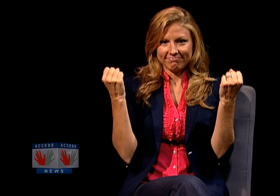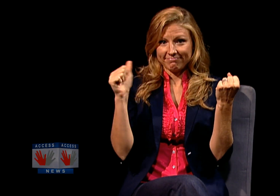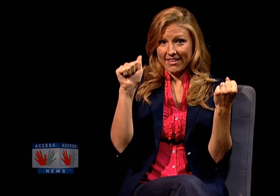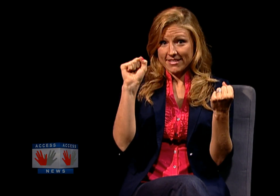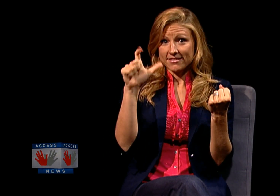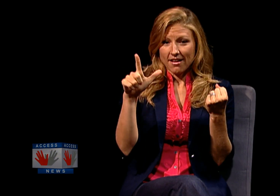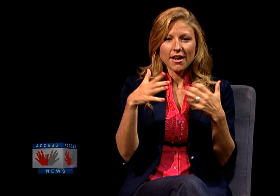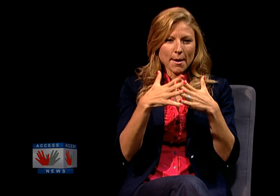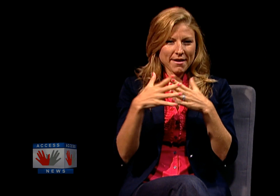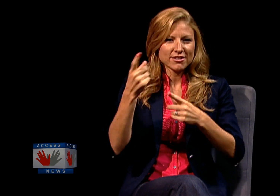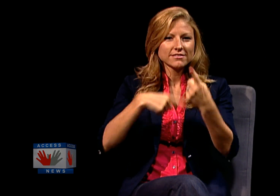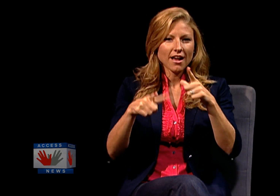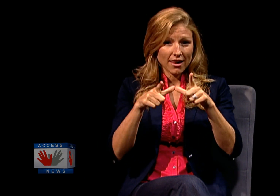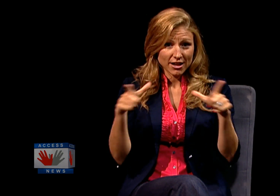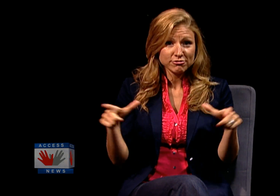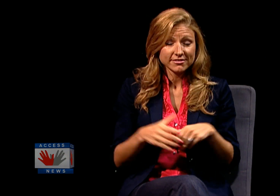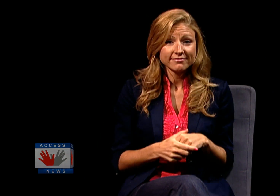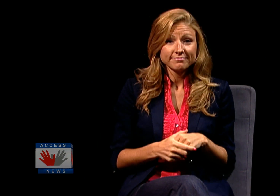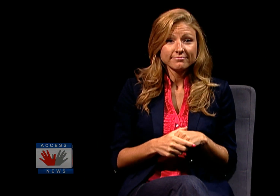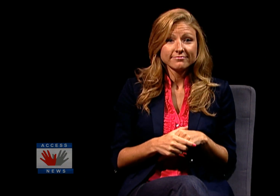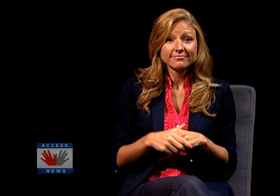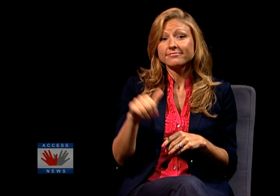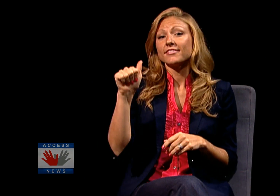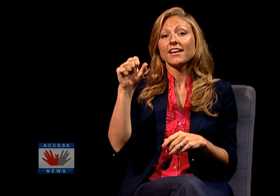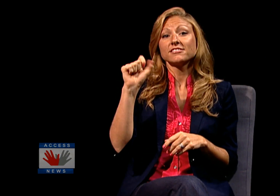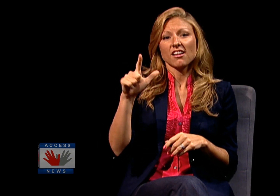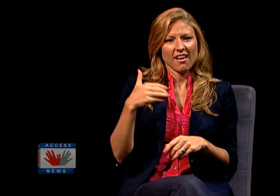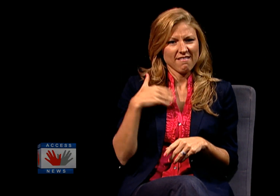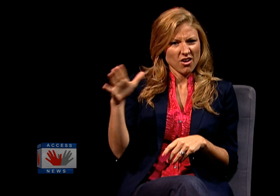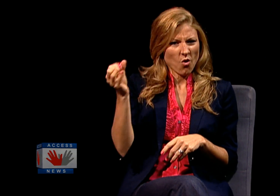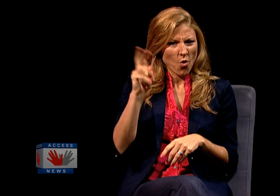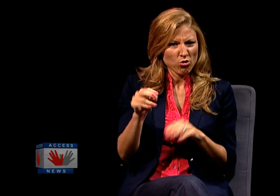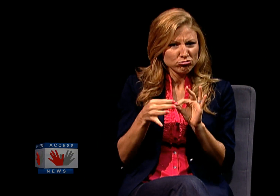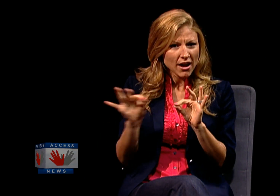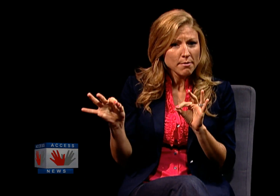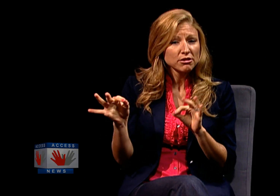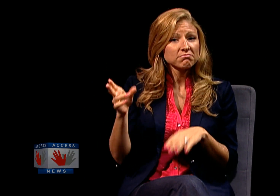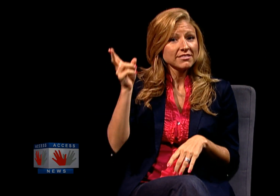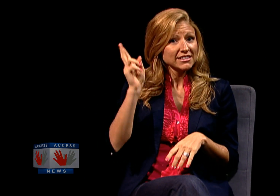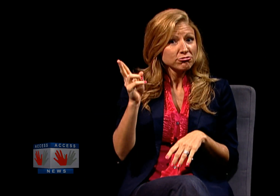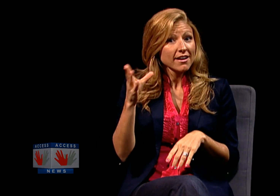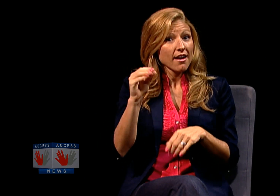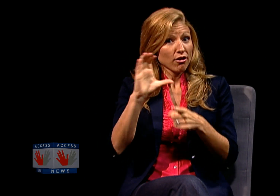AND I COMMUNICATE USING AMERICAN SIGN LANGUAGE ALSO KNOWN BY ITS ABBREVIATION ASL.